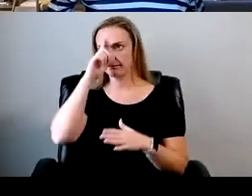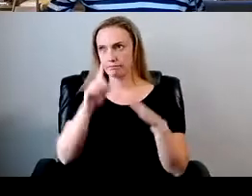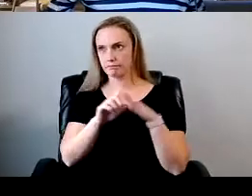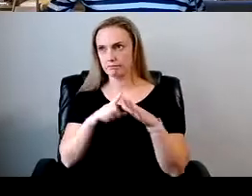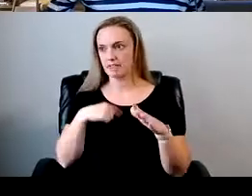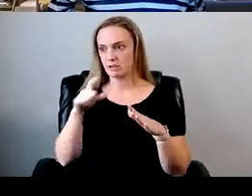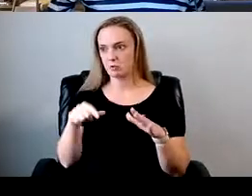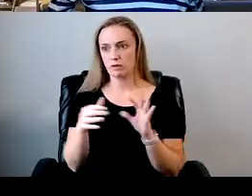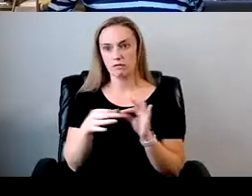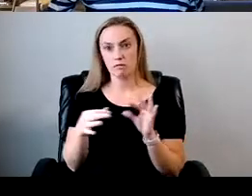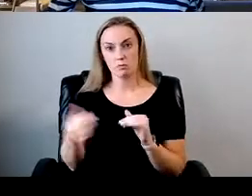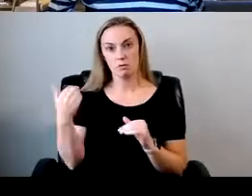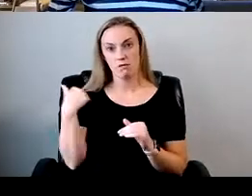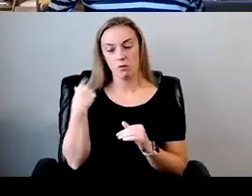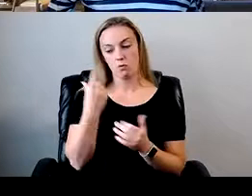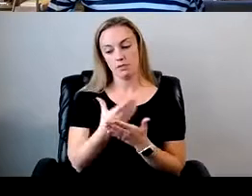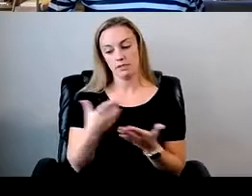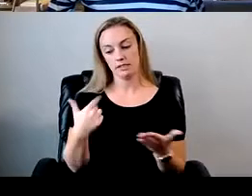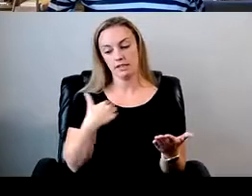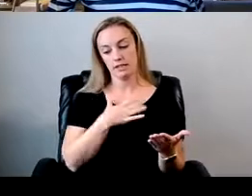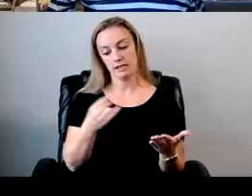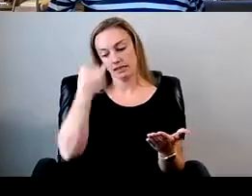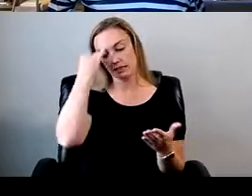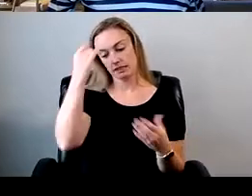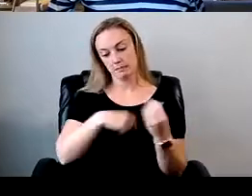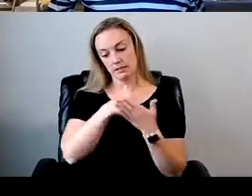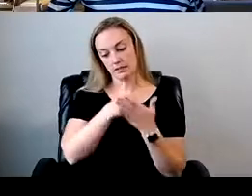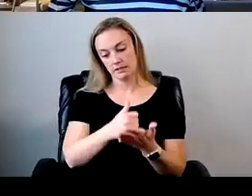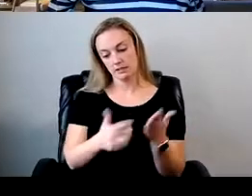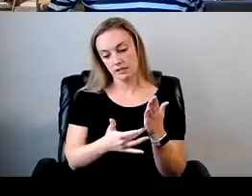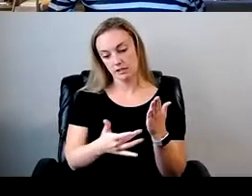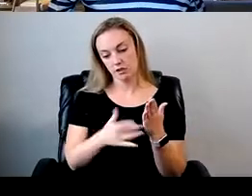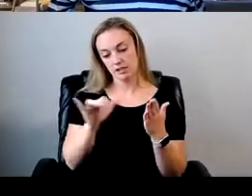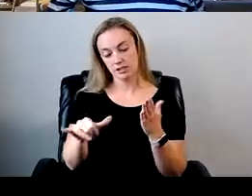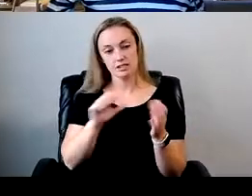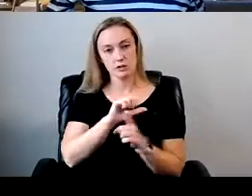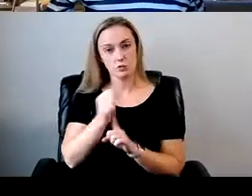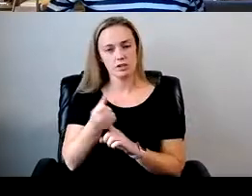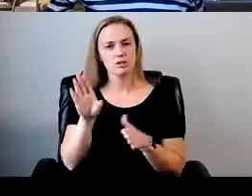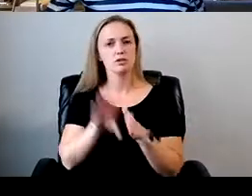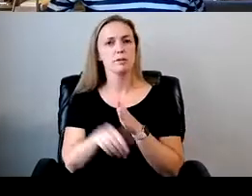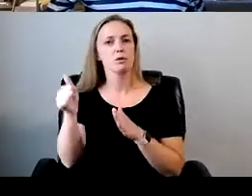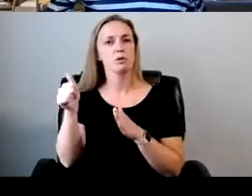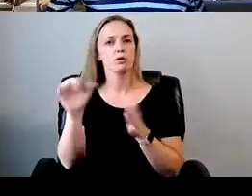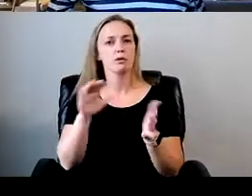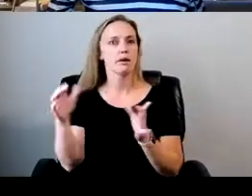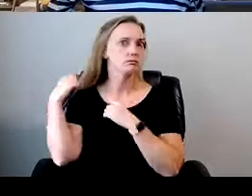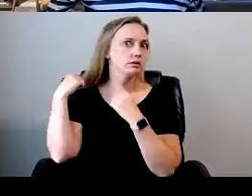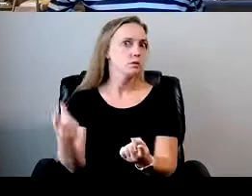the thing that I do like about the idea of assistive technology and in situations that it's cheaper than it's ever been before. And there's so much more,